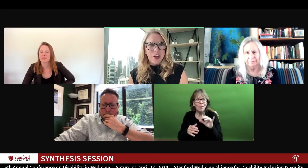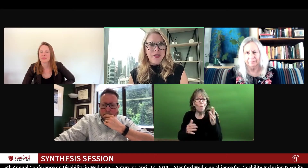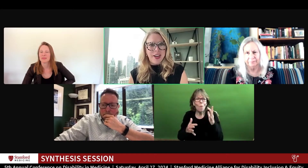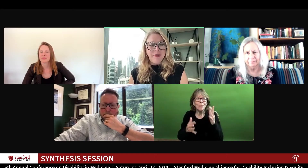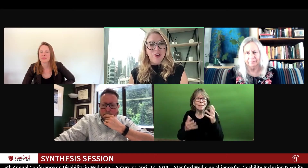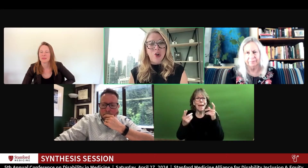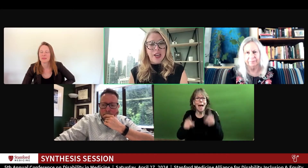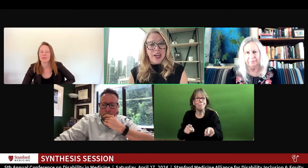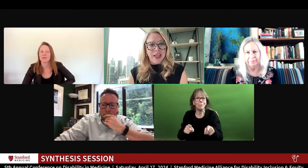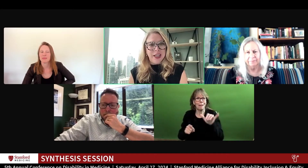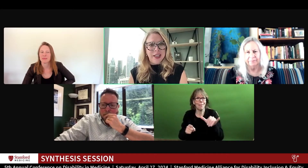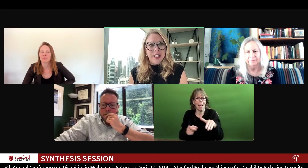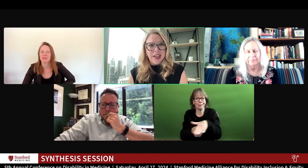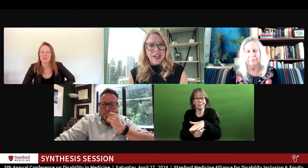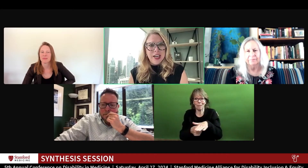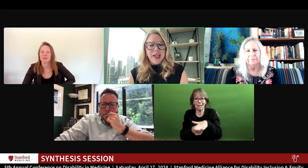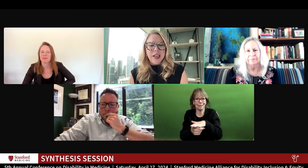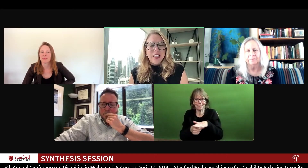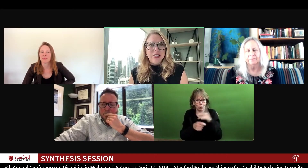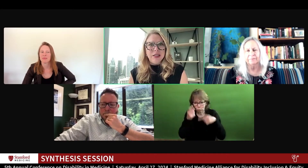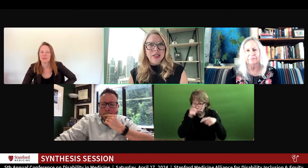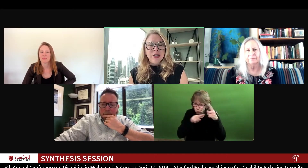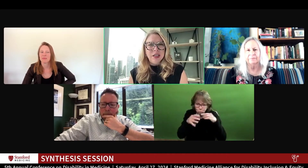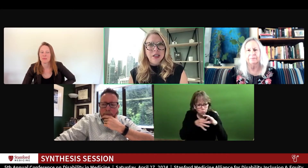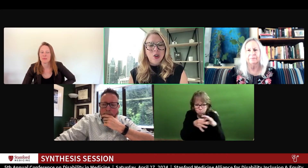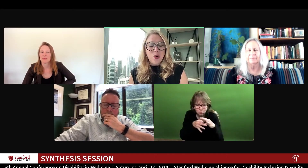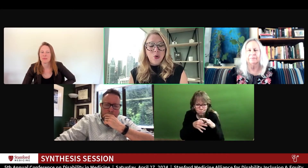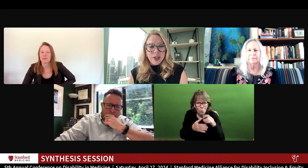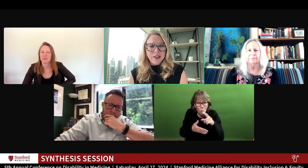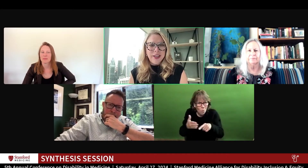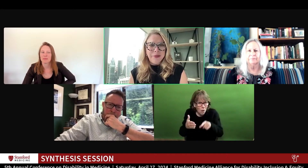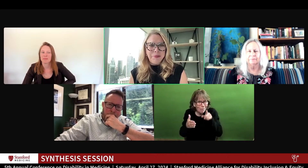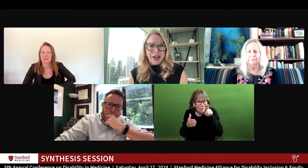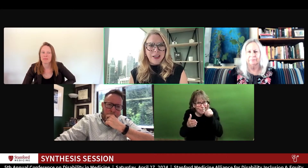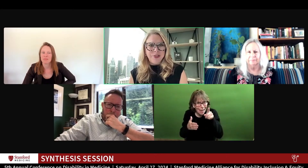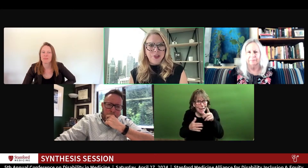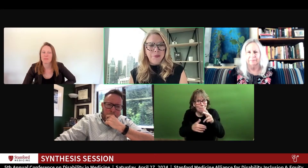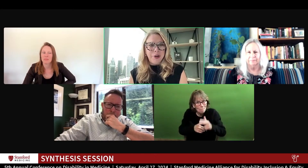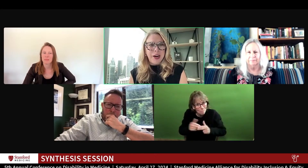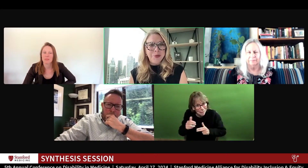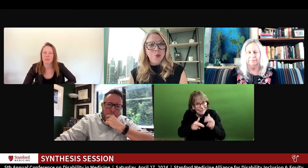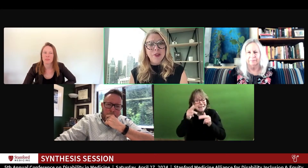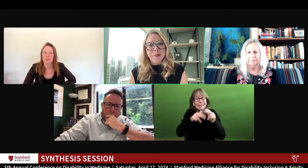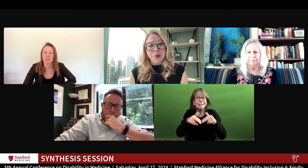what they have created is critically impactful. And perhaps one of the